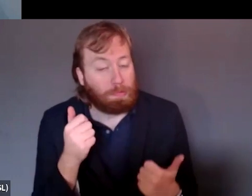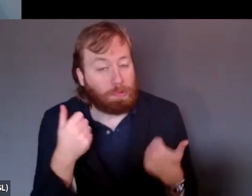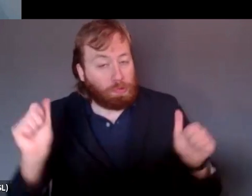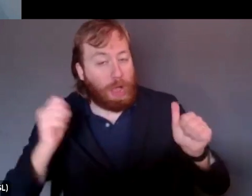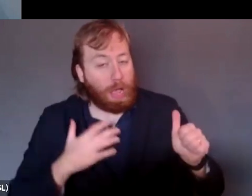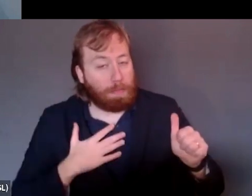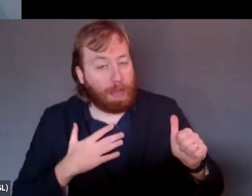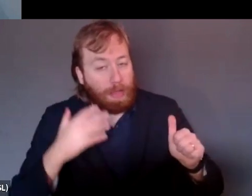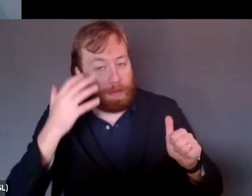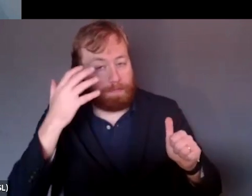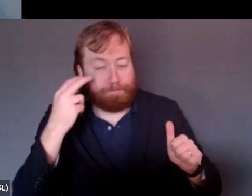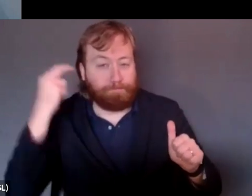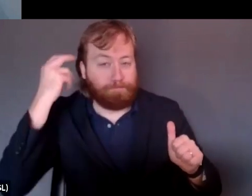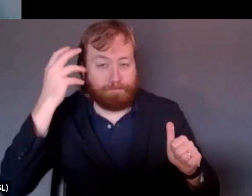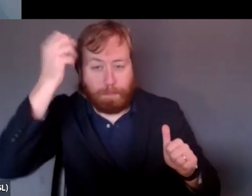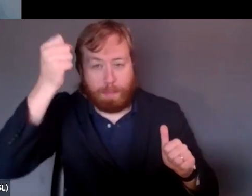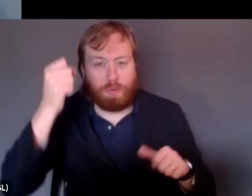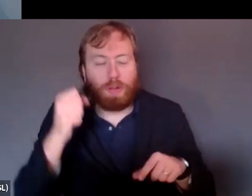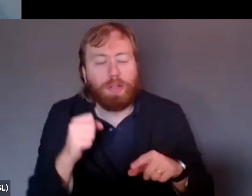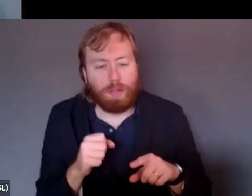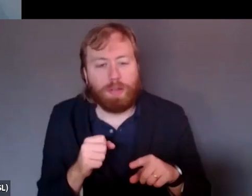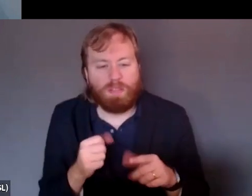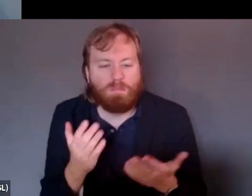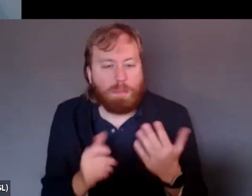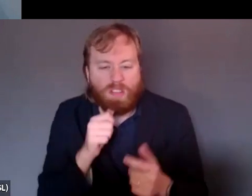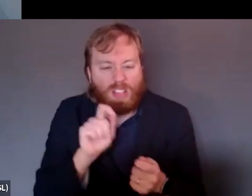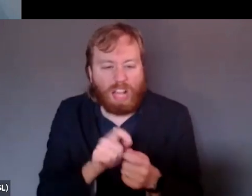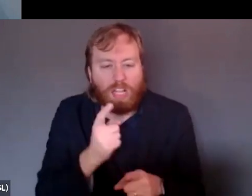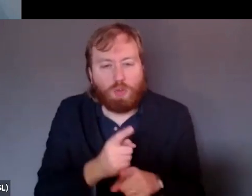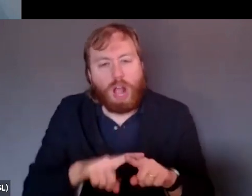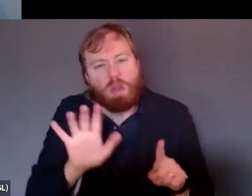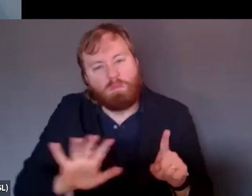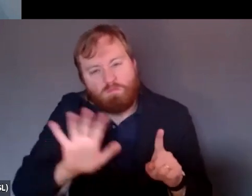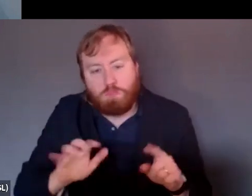I would say the discovery phase was probably about three months. It was pretty long.